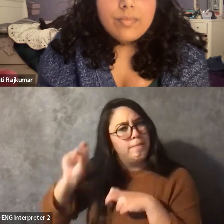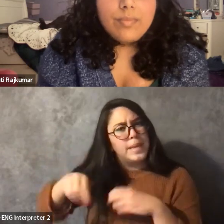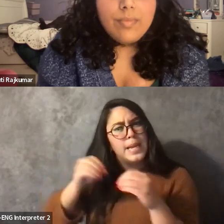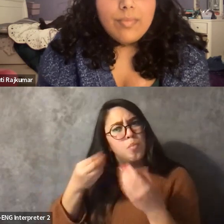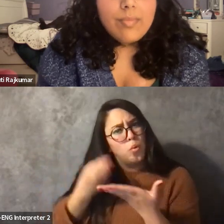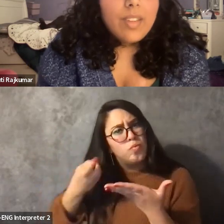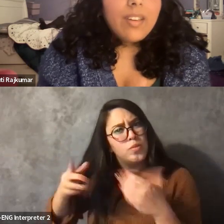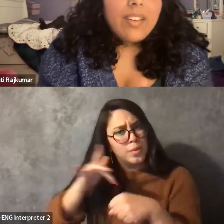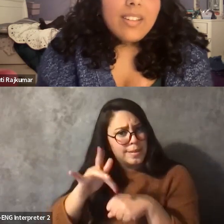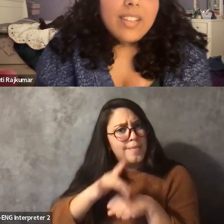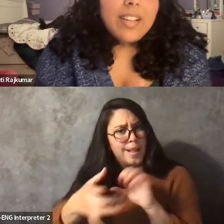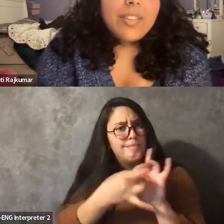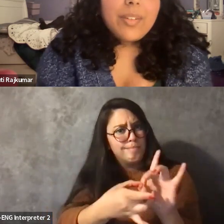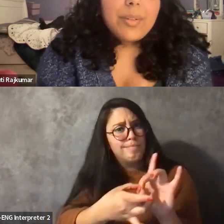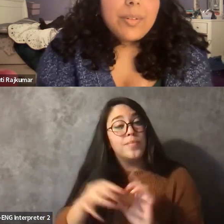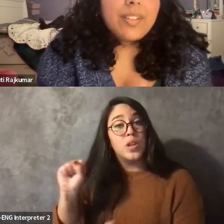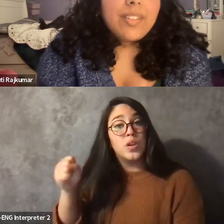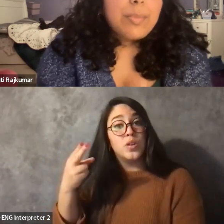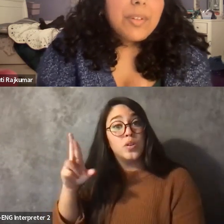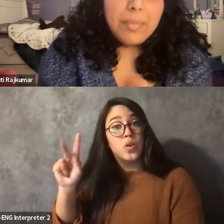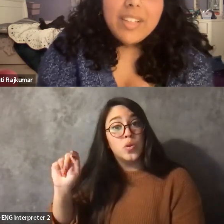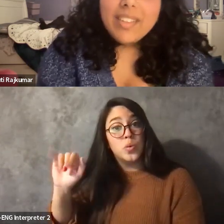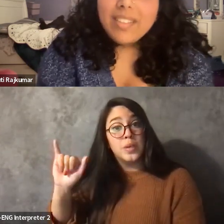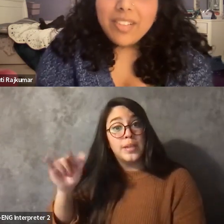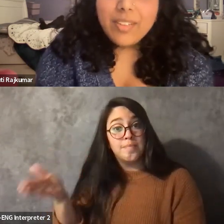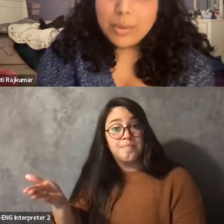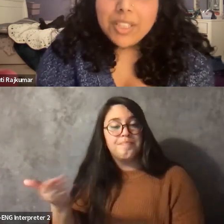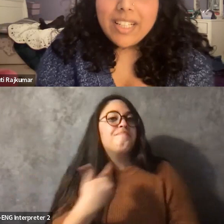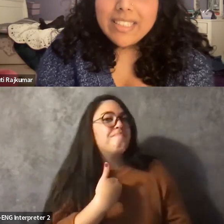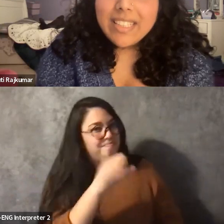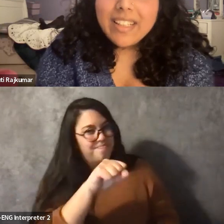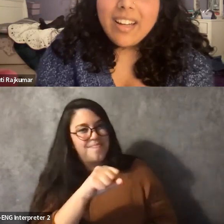Yeah. So similar to Melissa, definitely socializing.